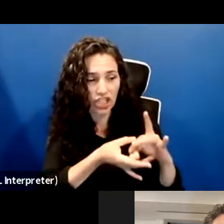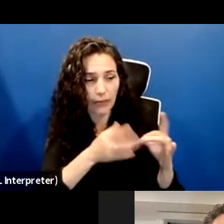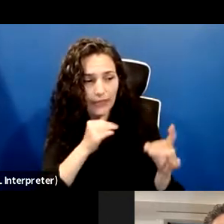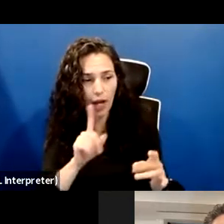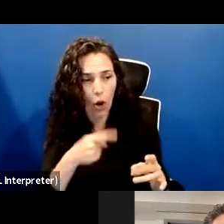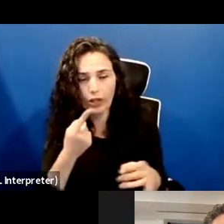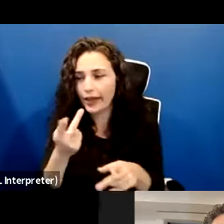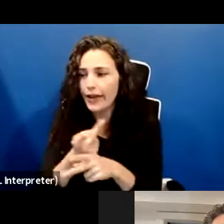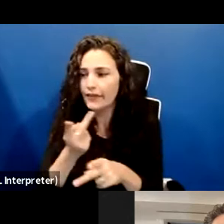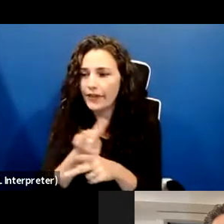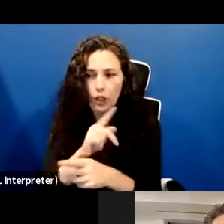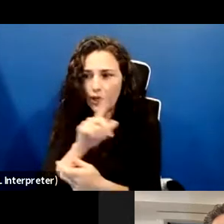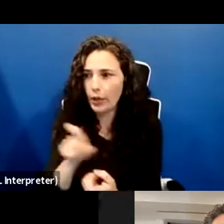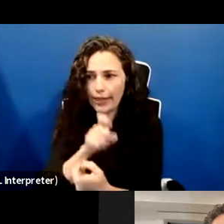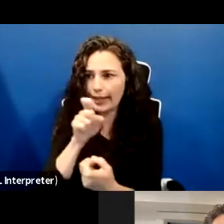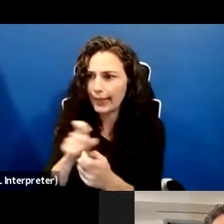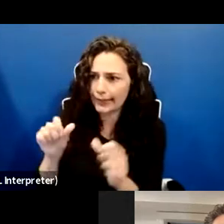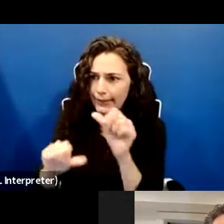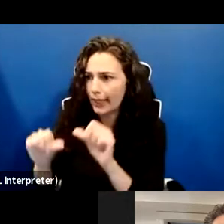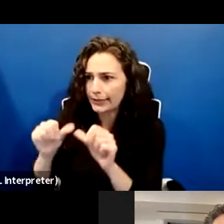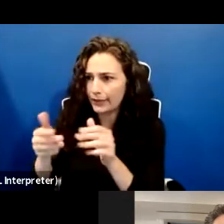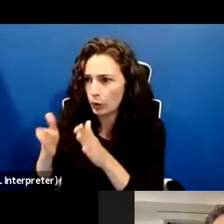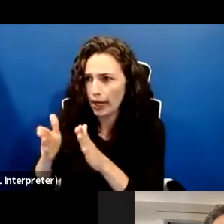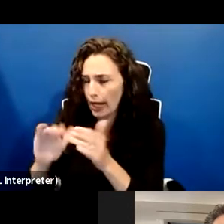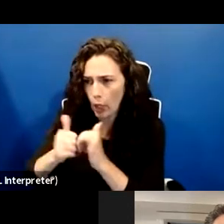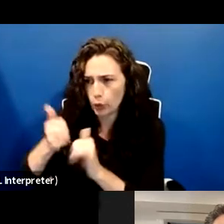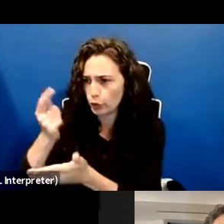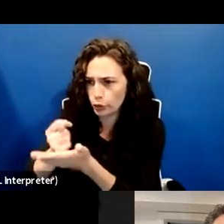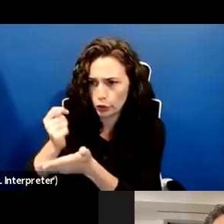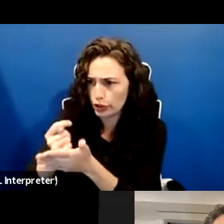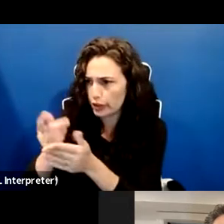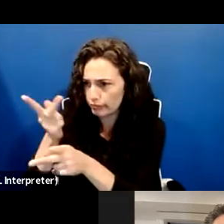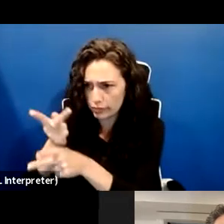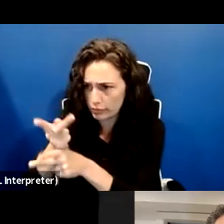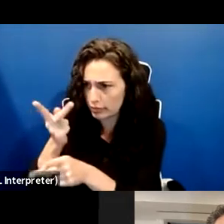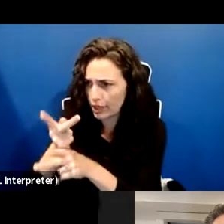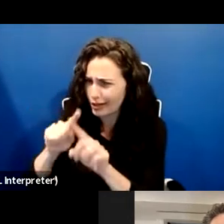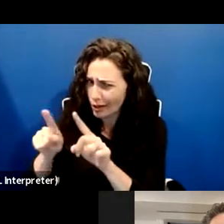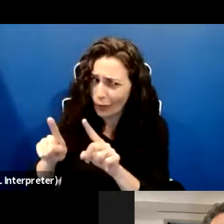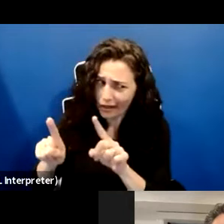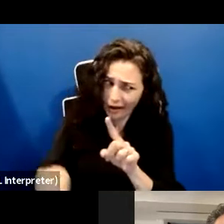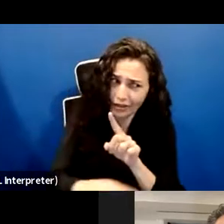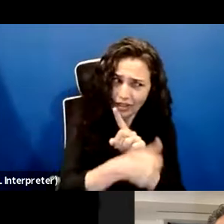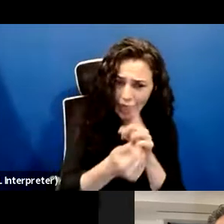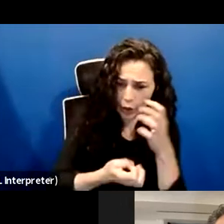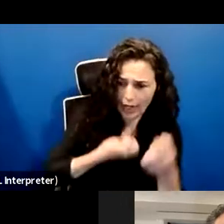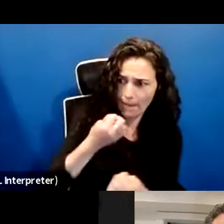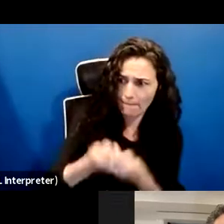the exact scientific way to sort of treat somebody, that there is that sort of emotional layer too, and that sort of interpersonal layer too?